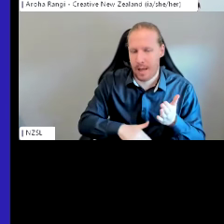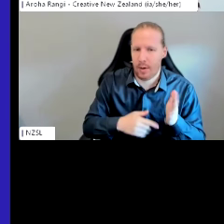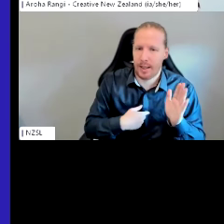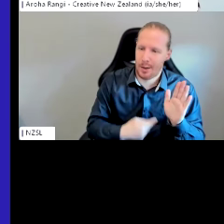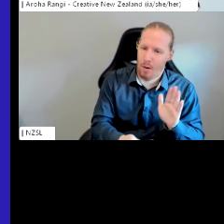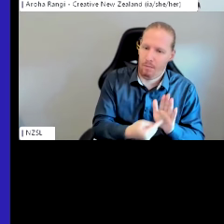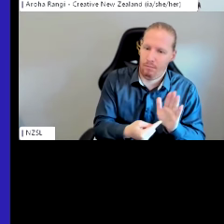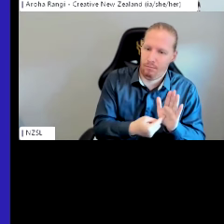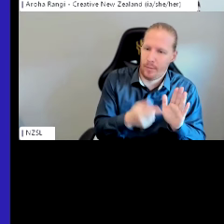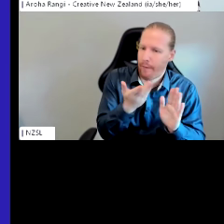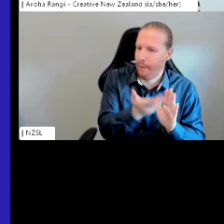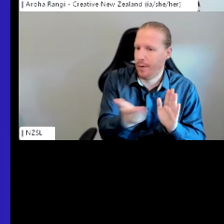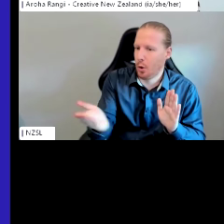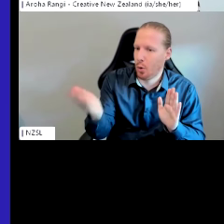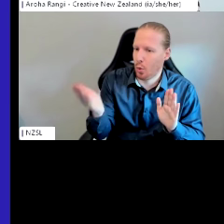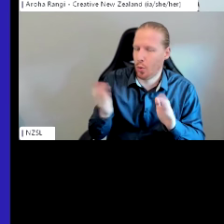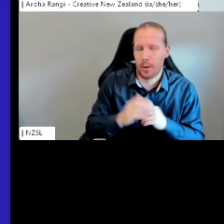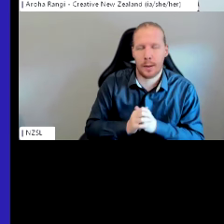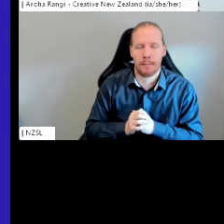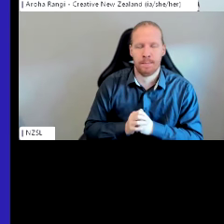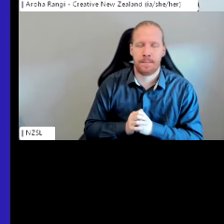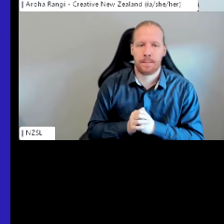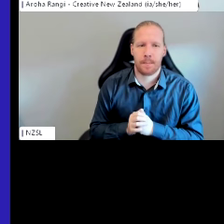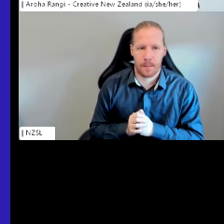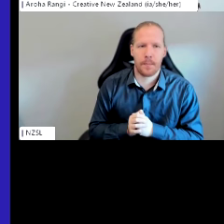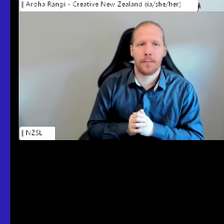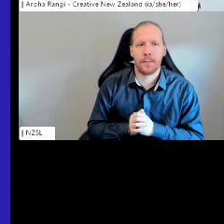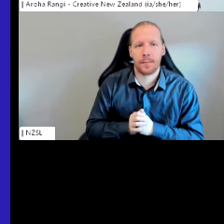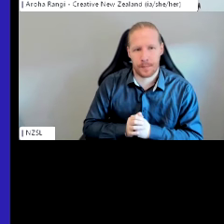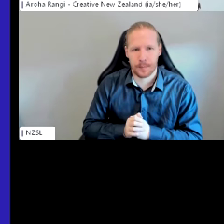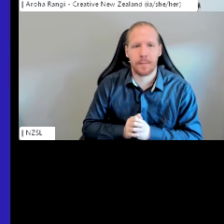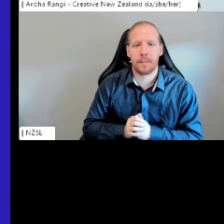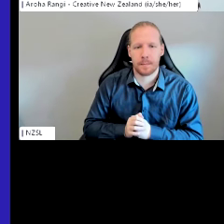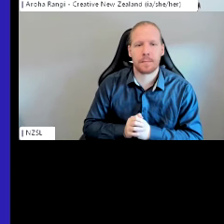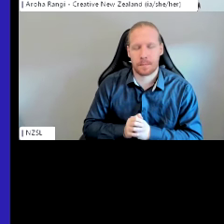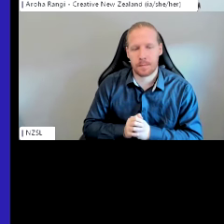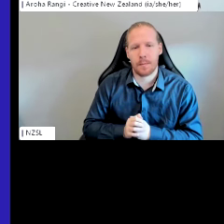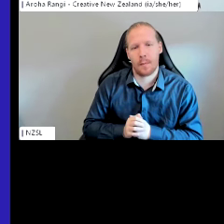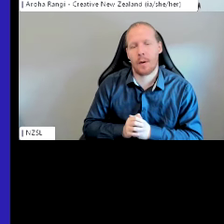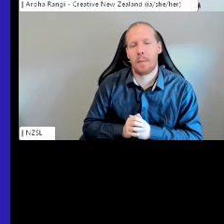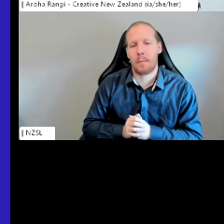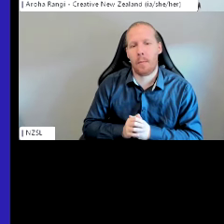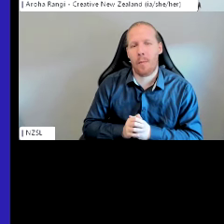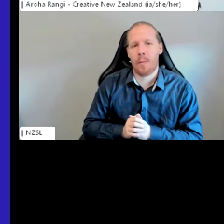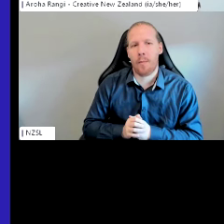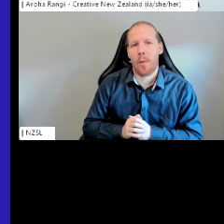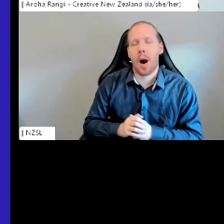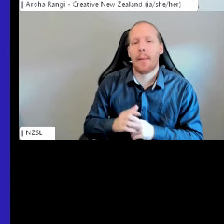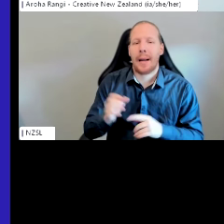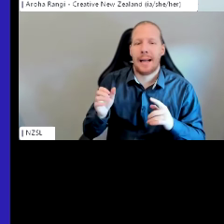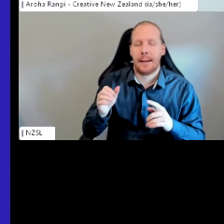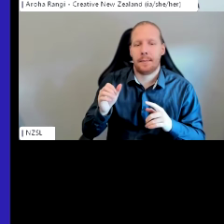necessarily marketing um the exact you know um labrito um there was a disastrous campaign